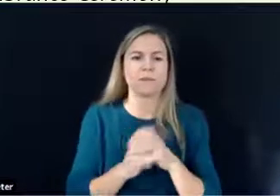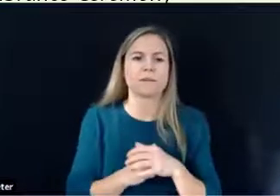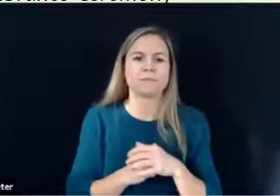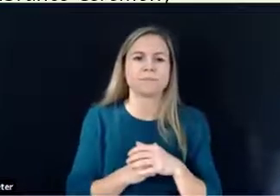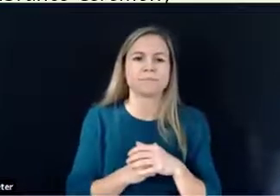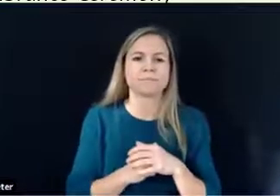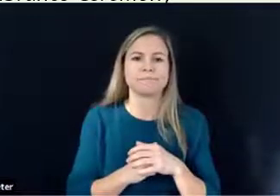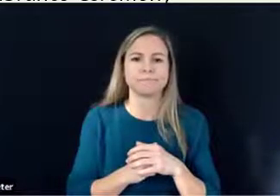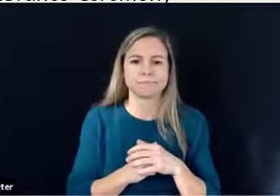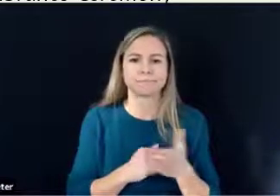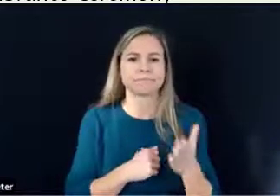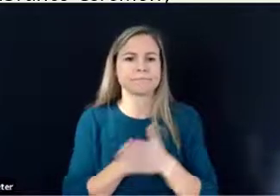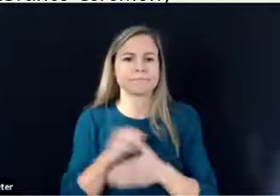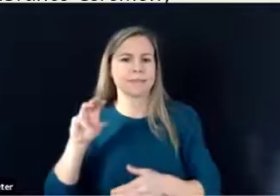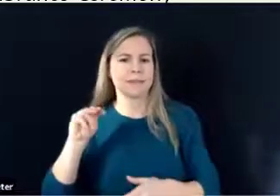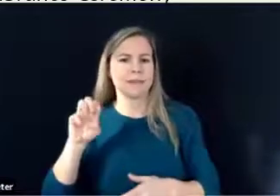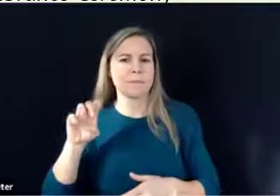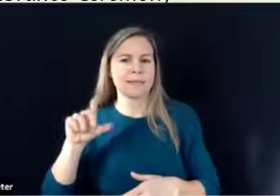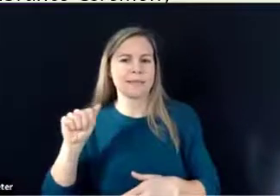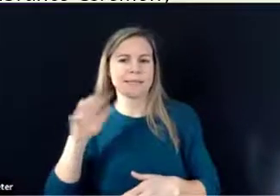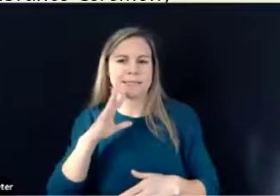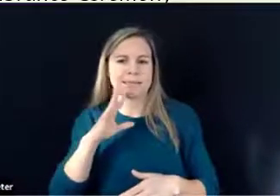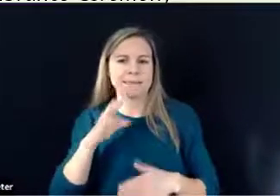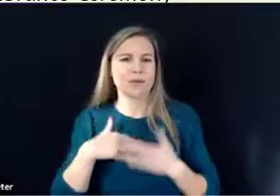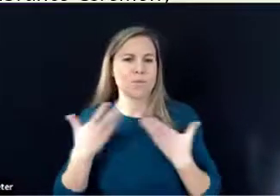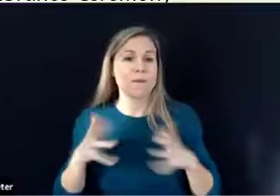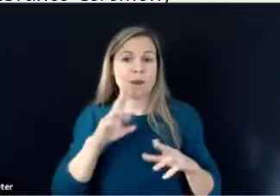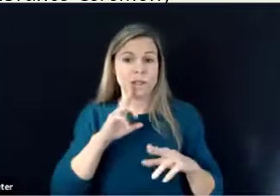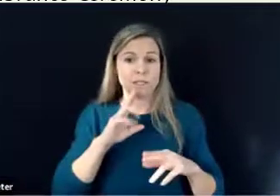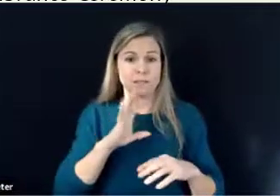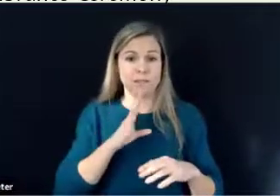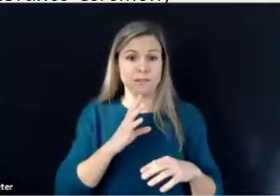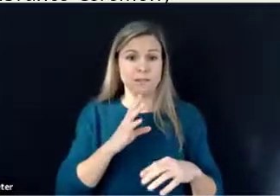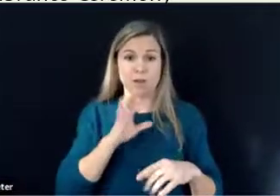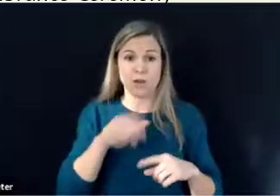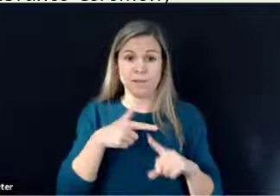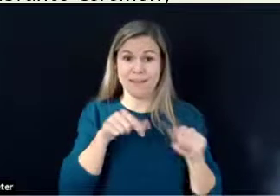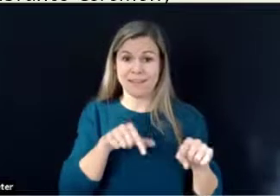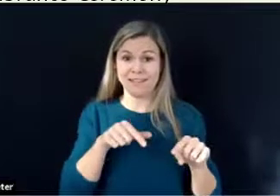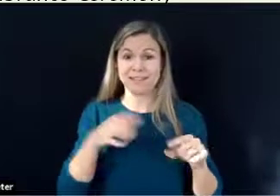And something that we have already mentioned matters to the GFPD is inclusion.